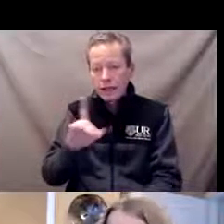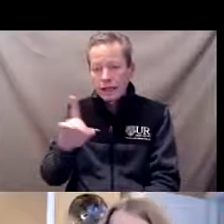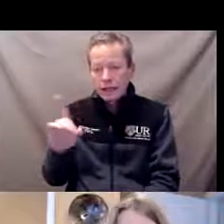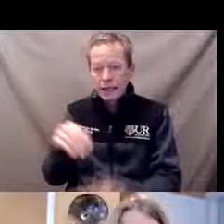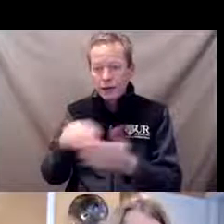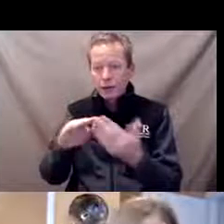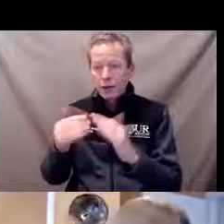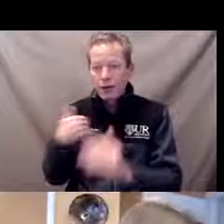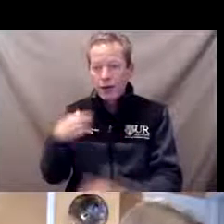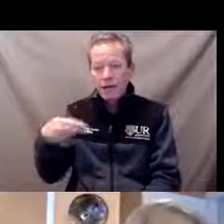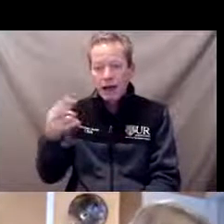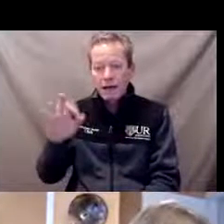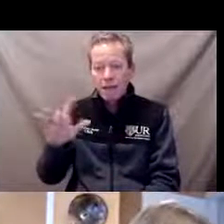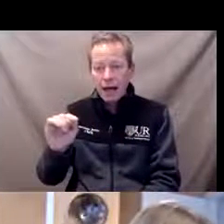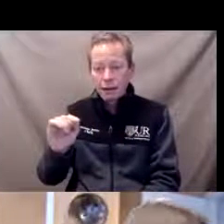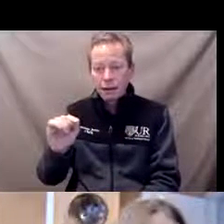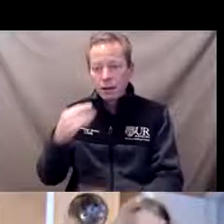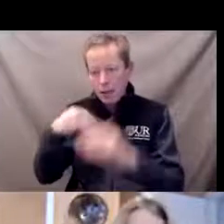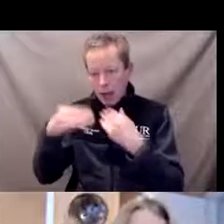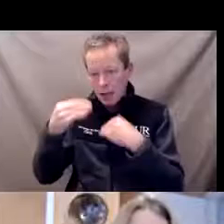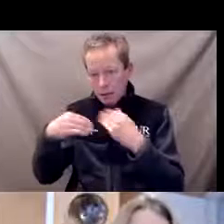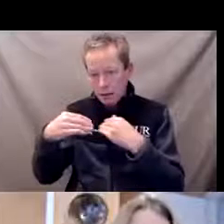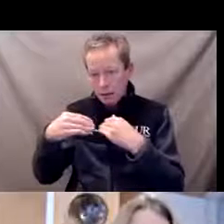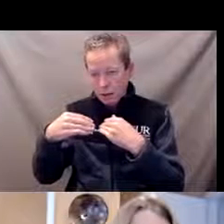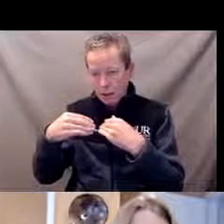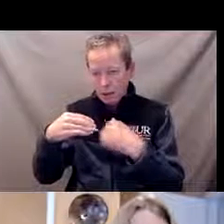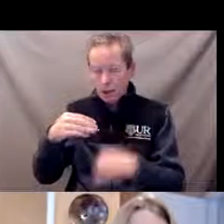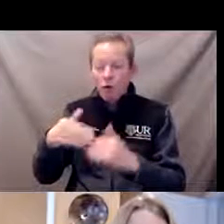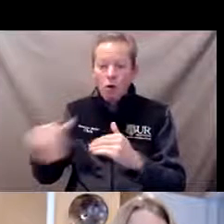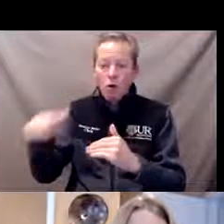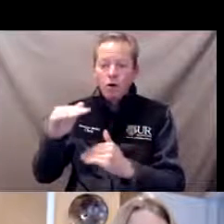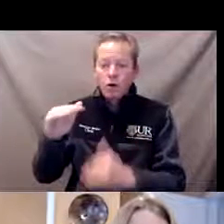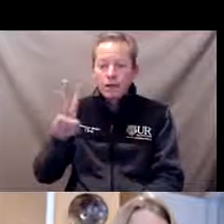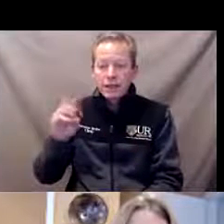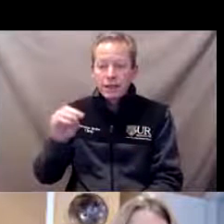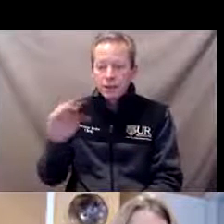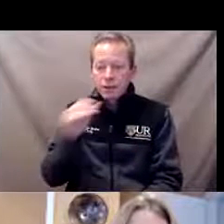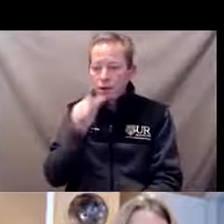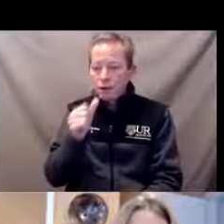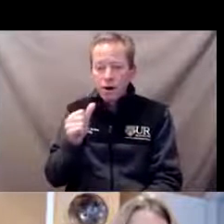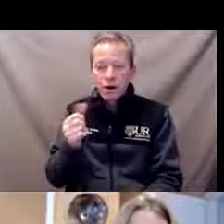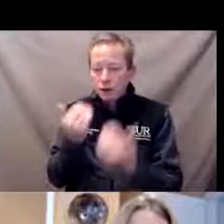a high-fat diet. over 60 percent do not consume enough fruits and vegetables.